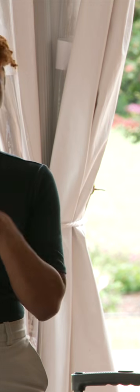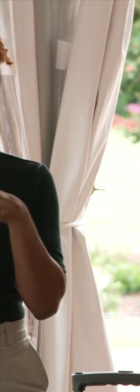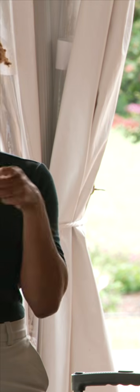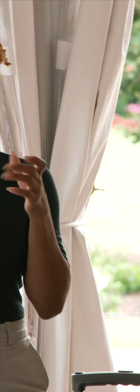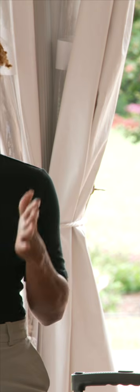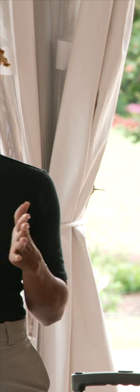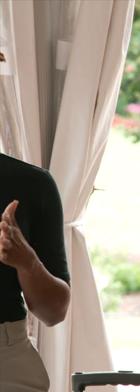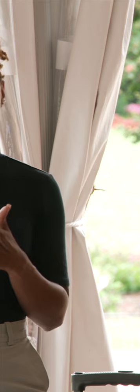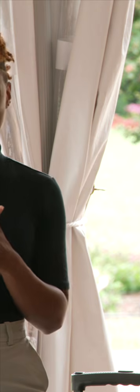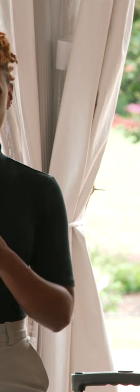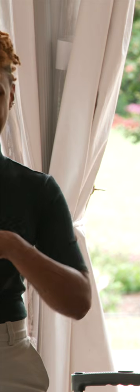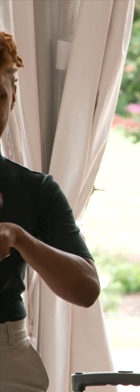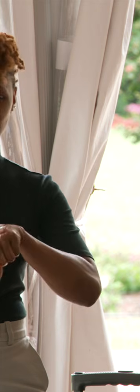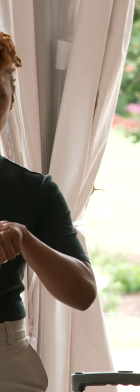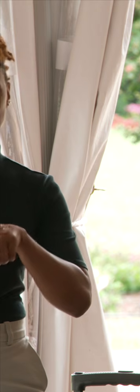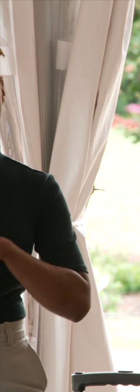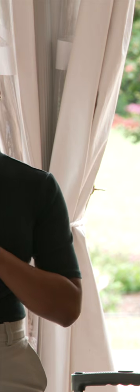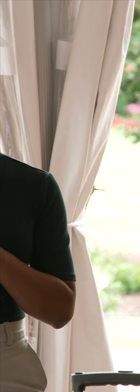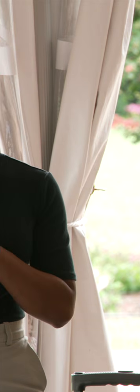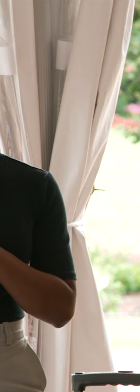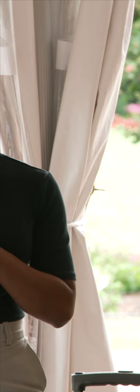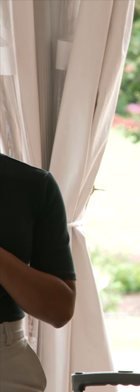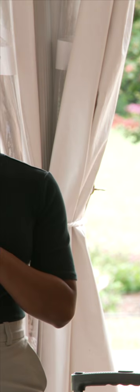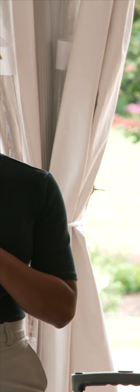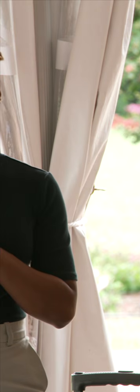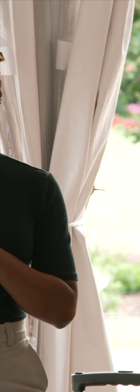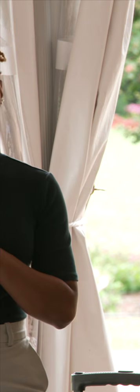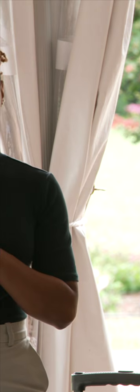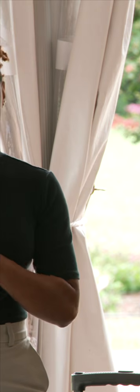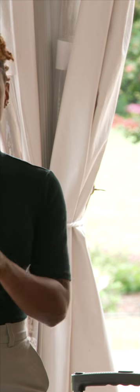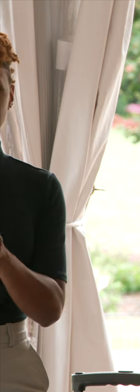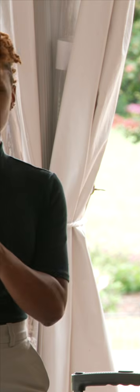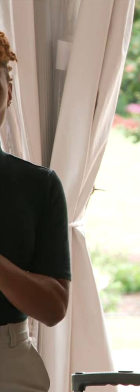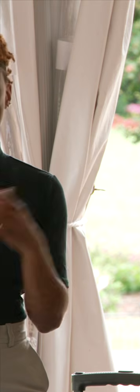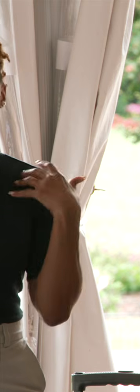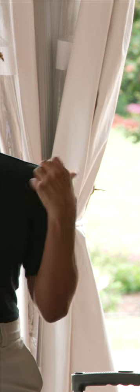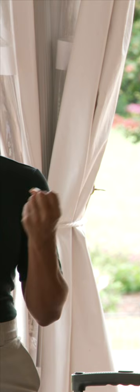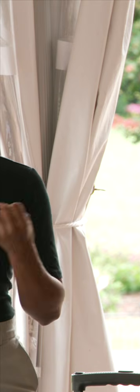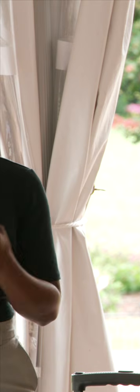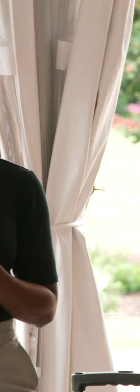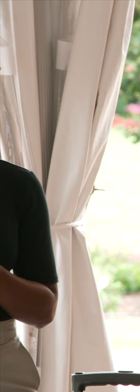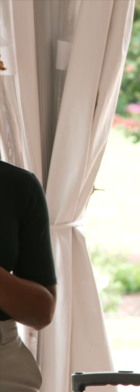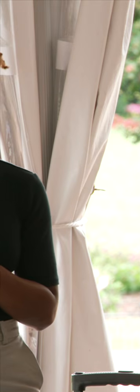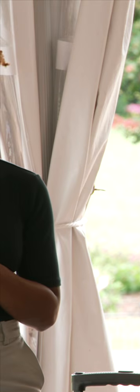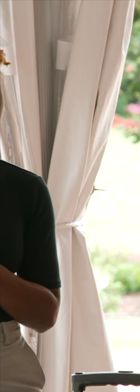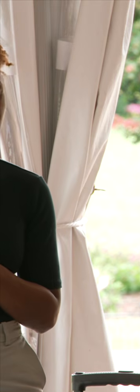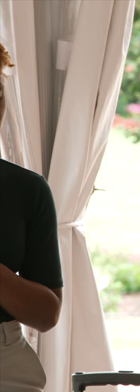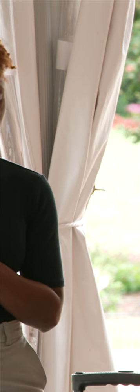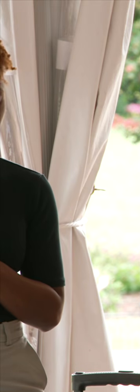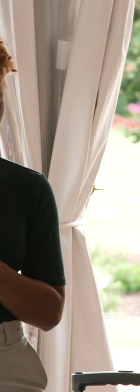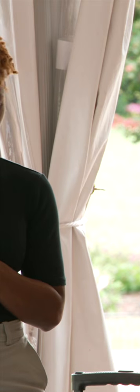of Health and also performing the delegable duties of the Director of the Centers for Disease Control